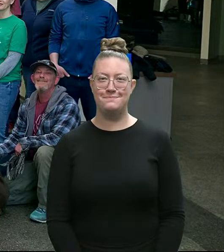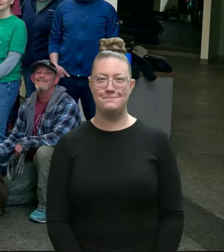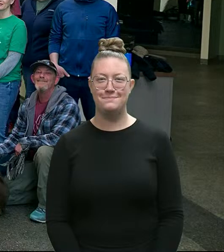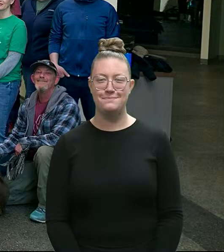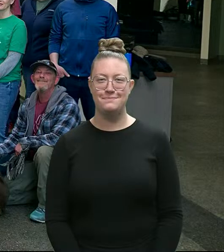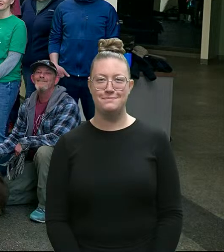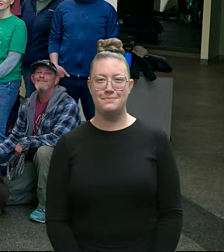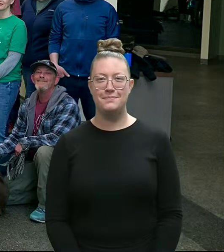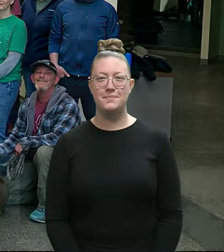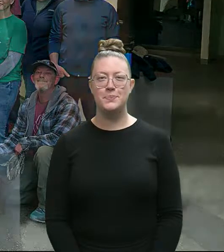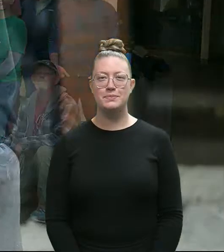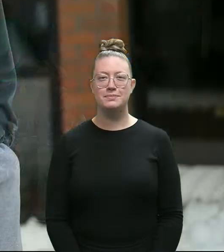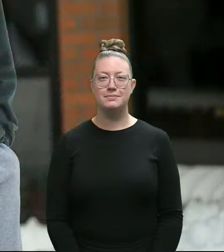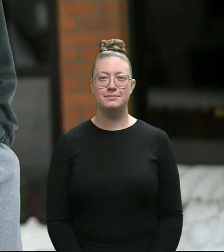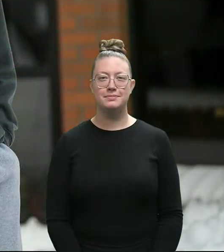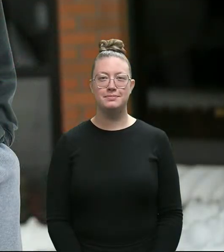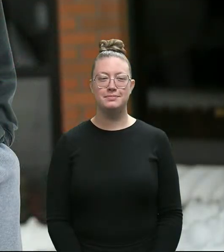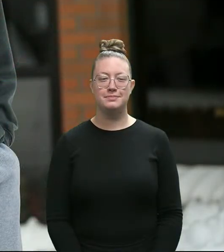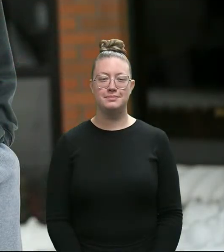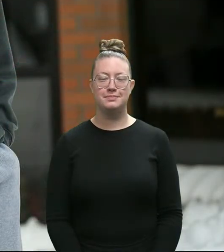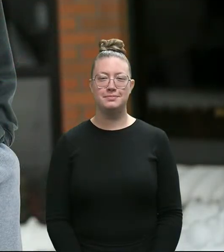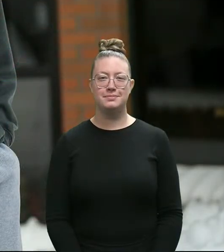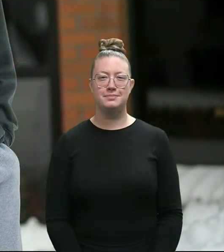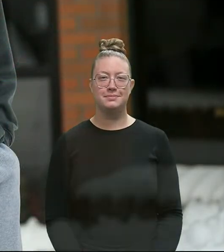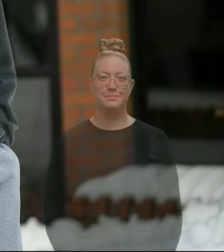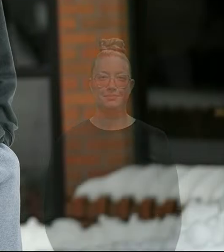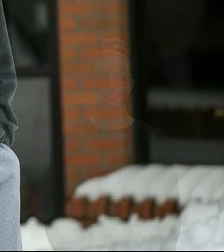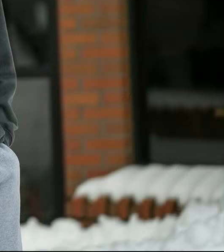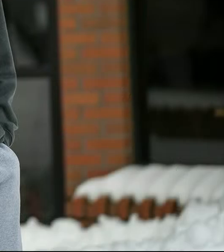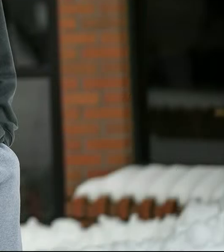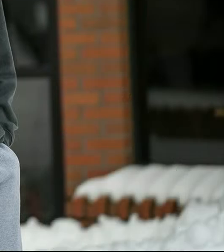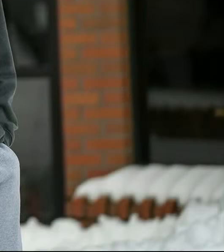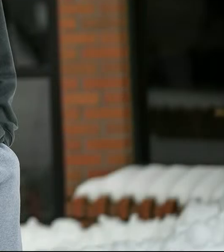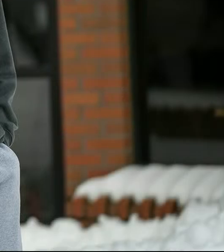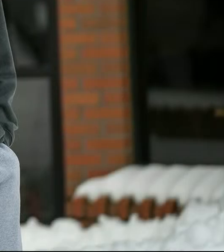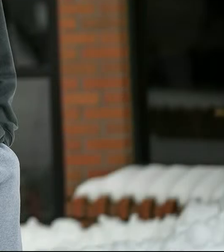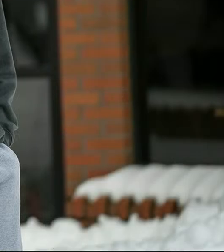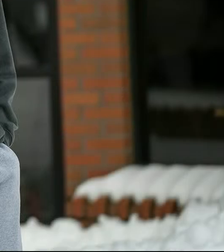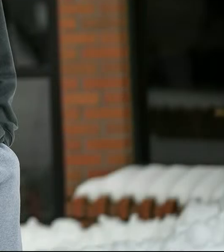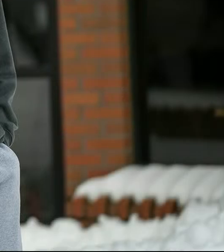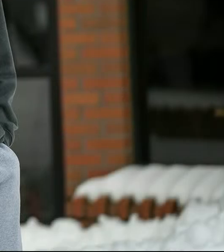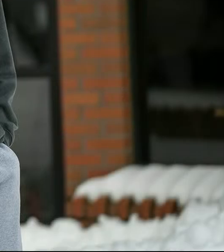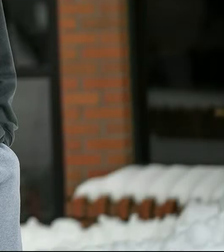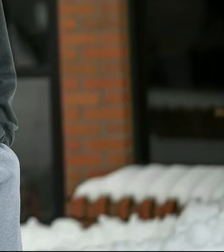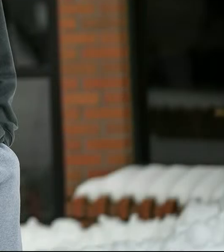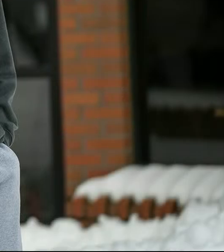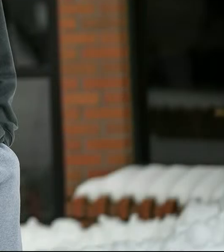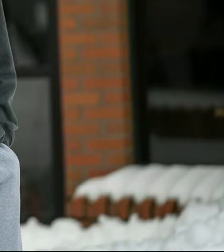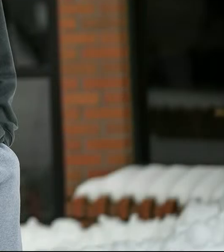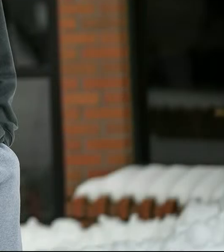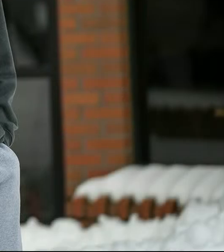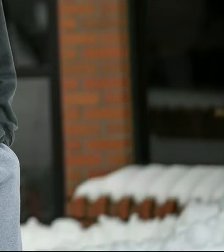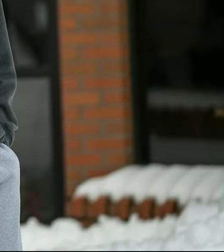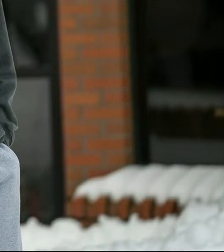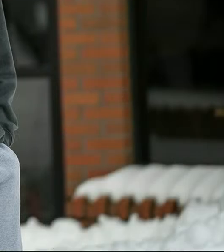So, apply that knowledge. One of my favorite things from the bible.